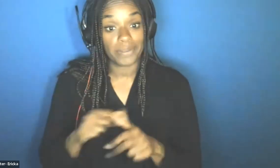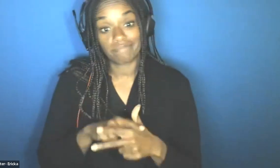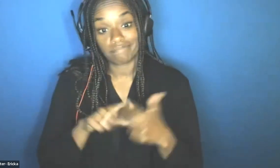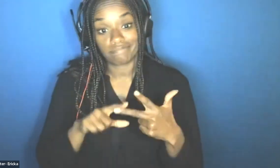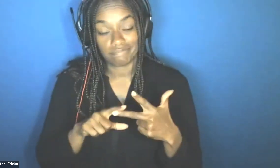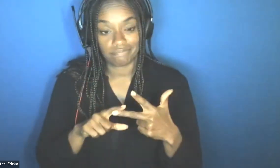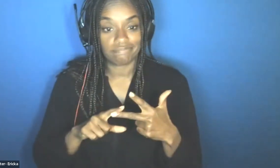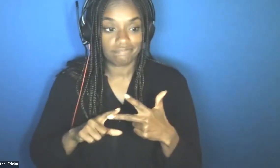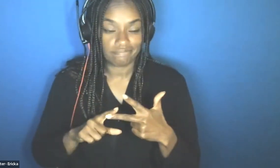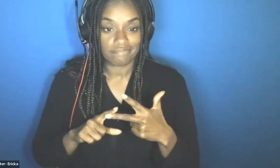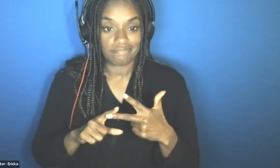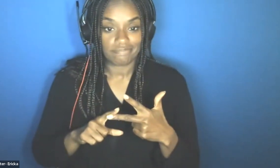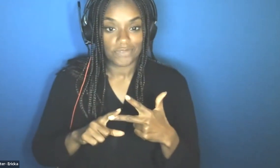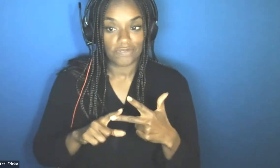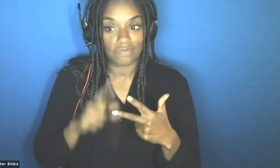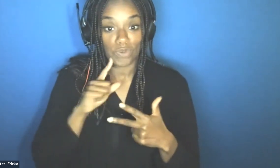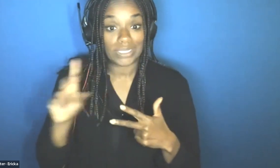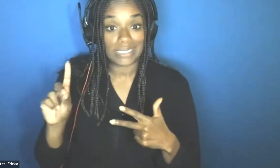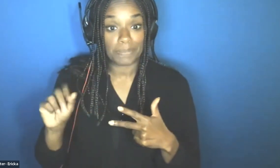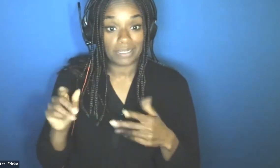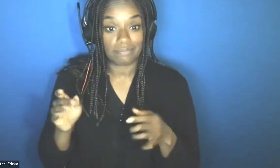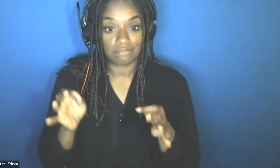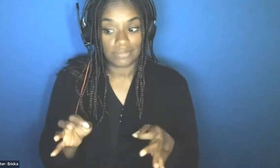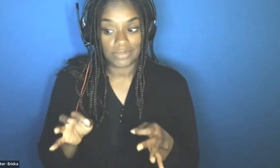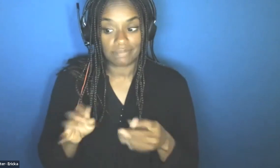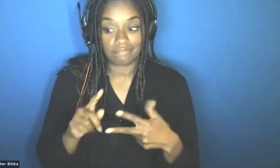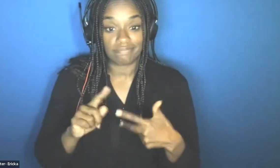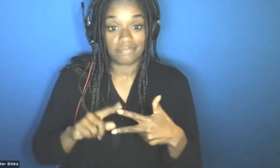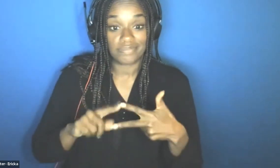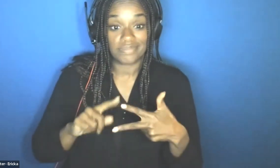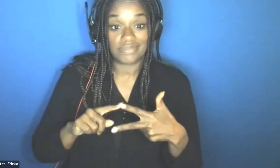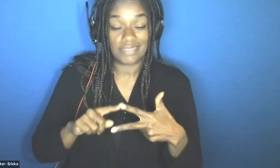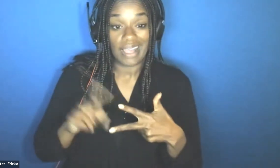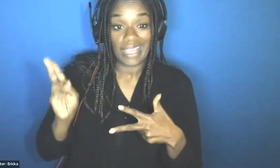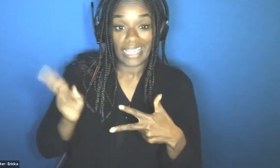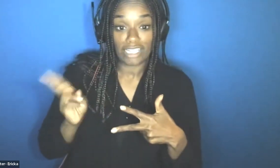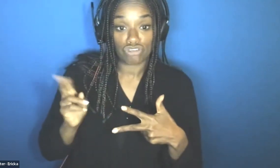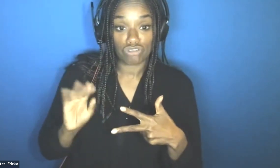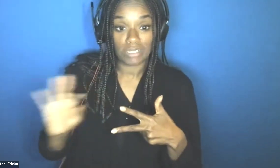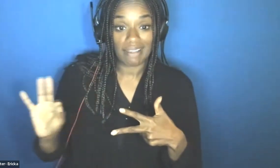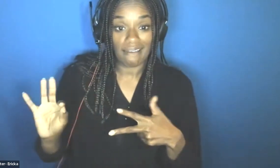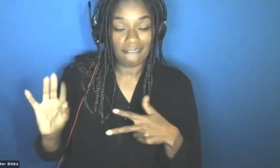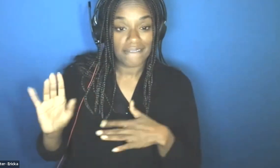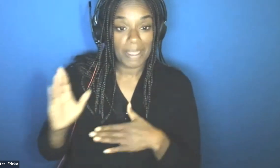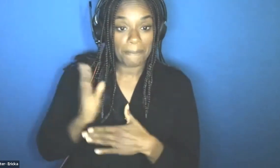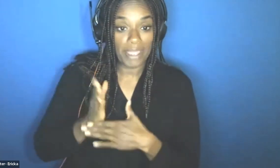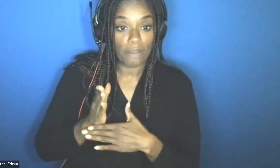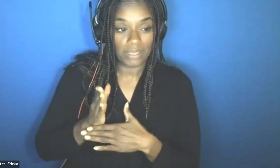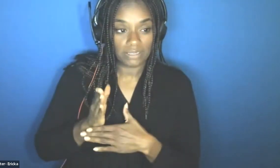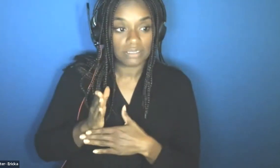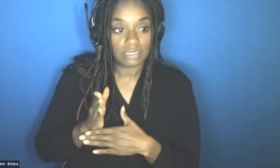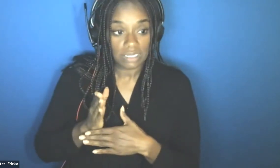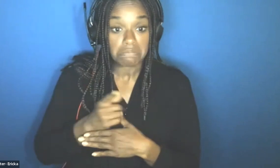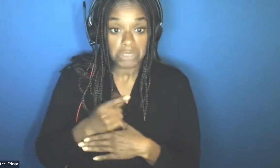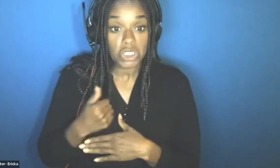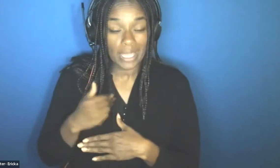Well, yes.